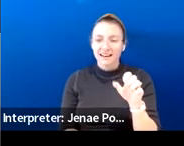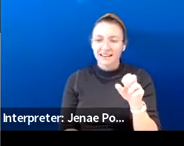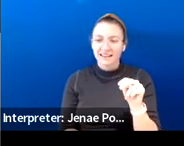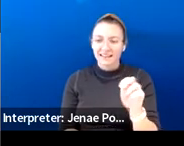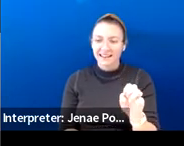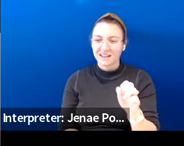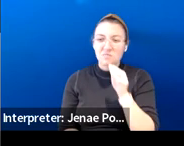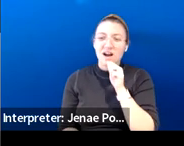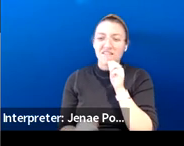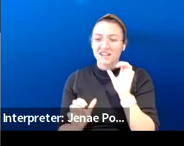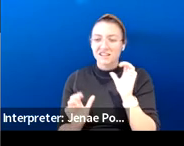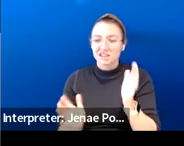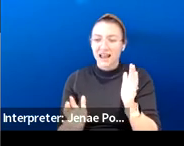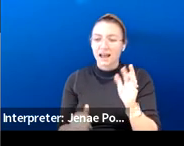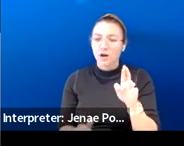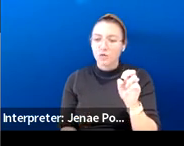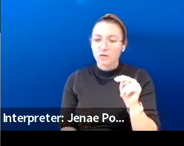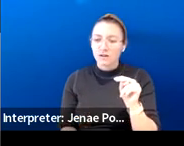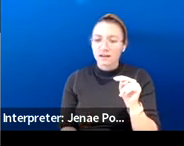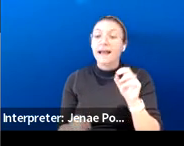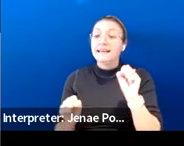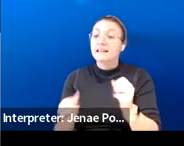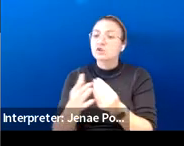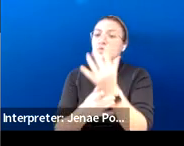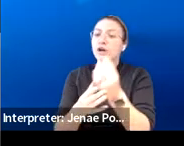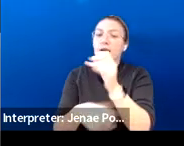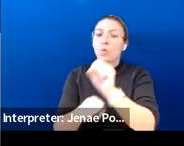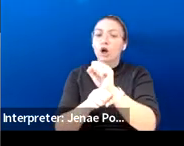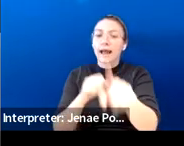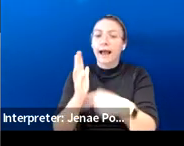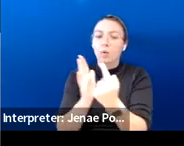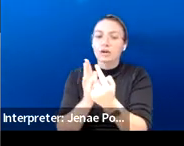Could you please put your spring work hours into the chat I will put that in. Yeah.